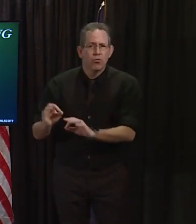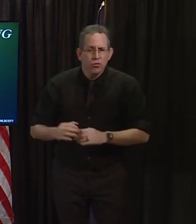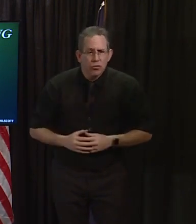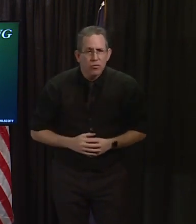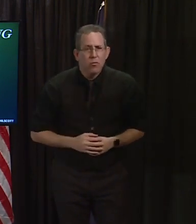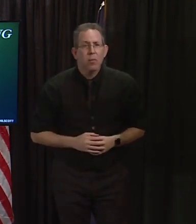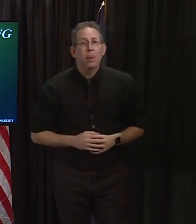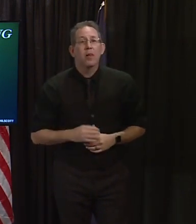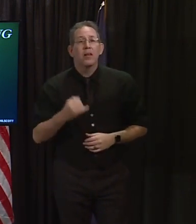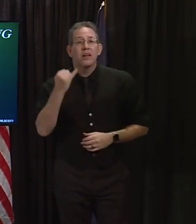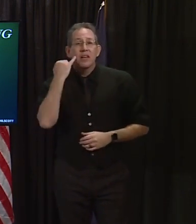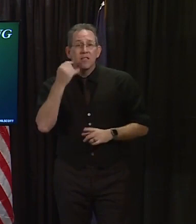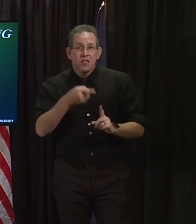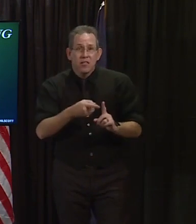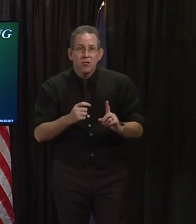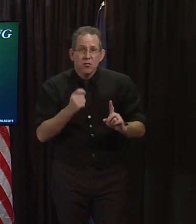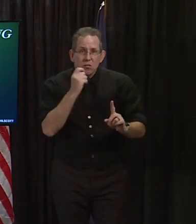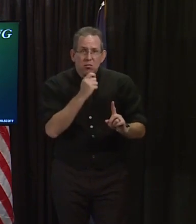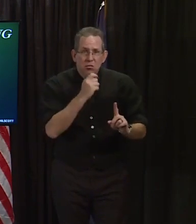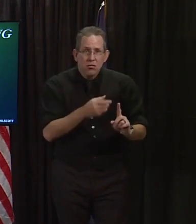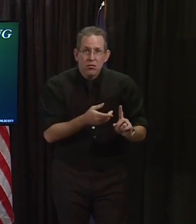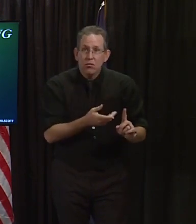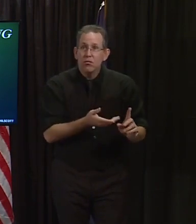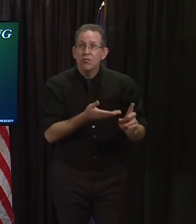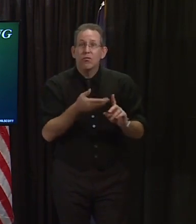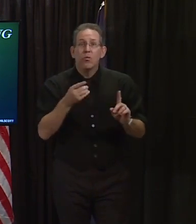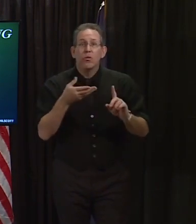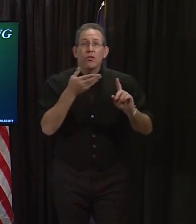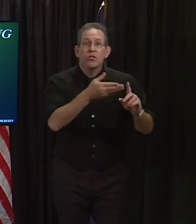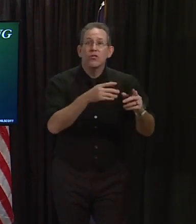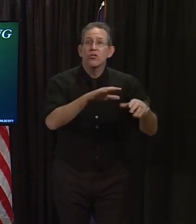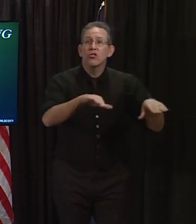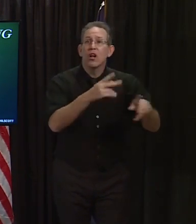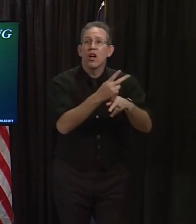regulated childcare programs. When there is a positive case and enrolled